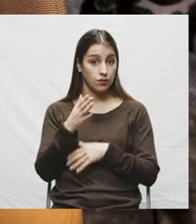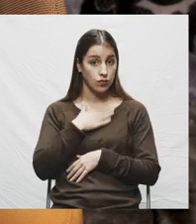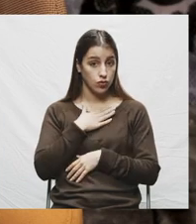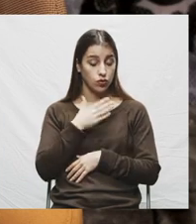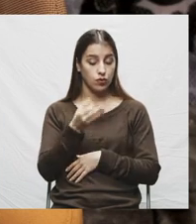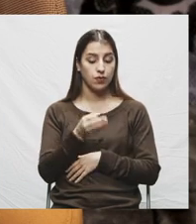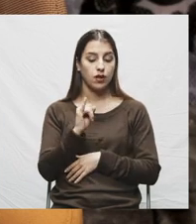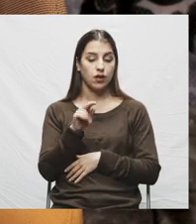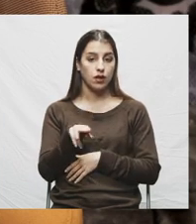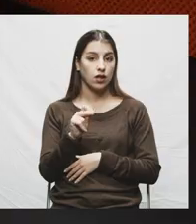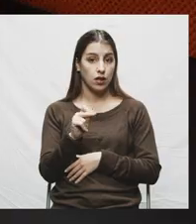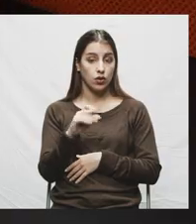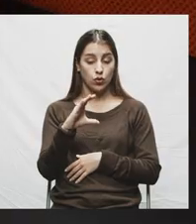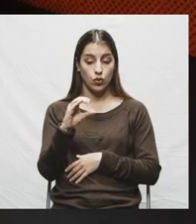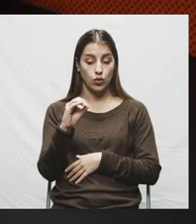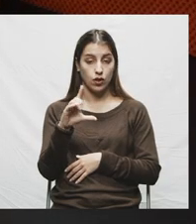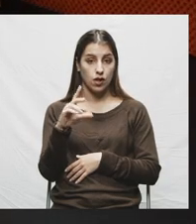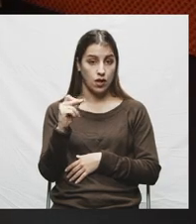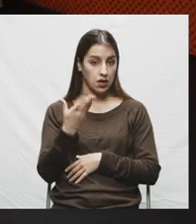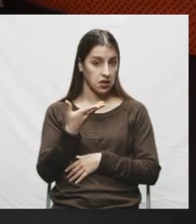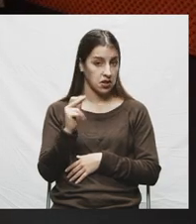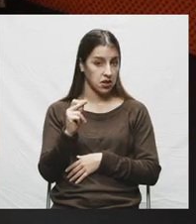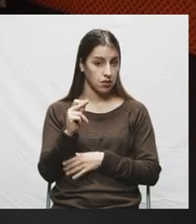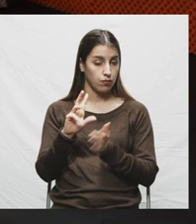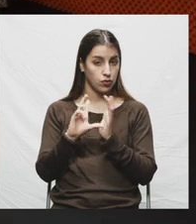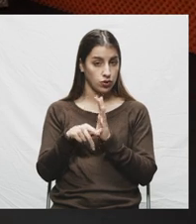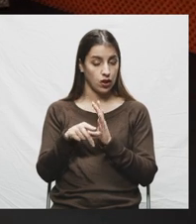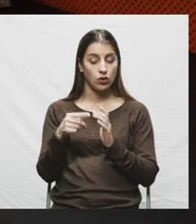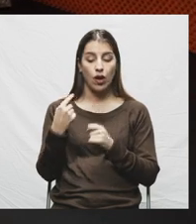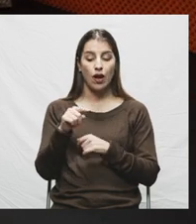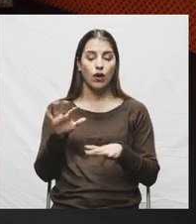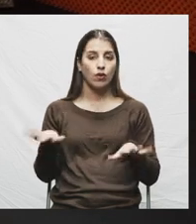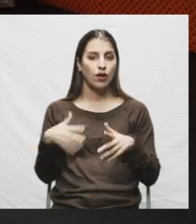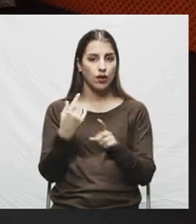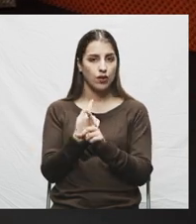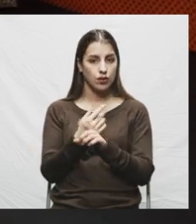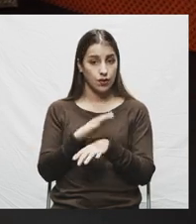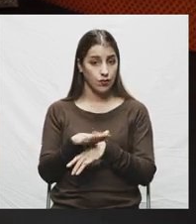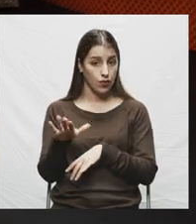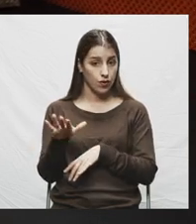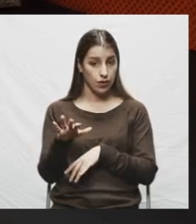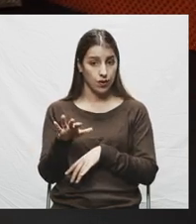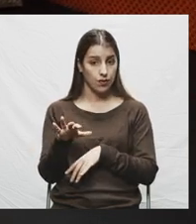we did Pinacolada. So, there was something moving beyond…